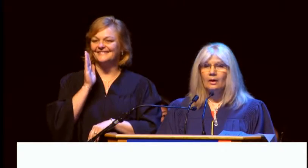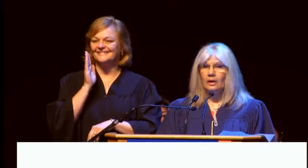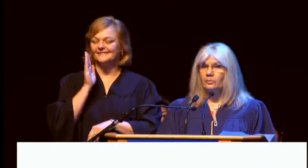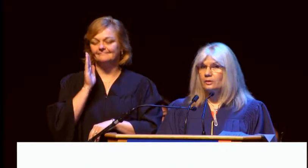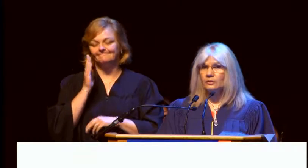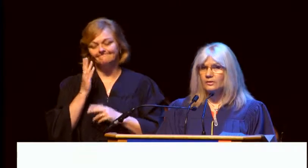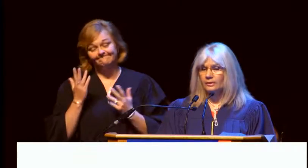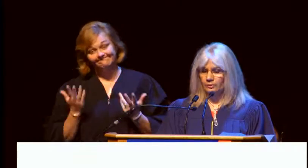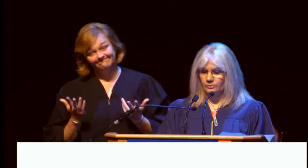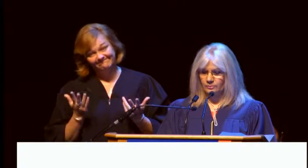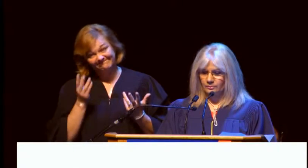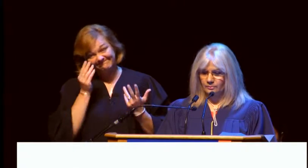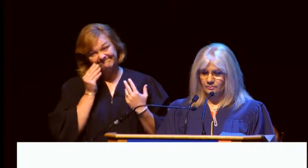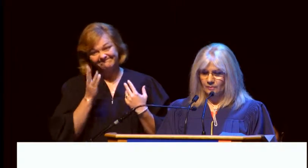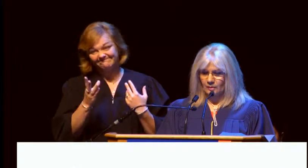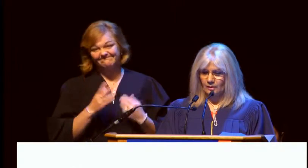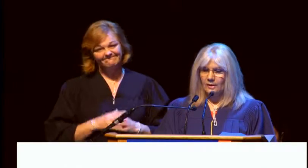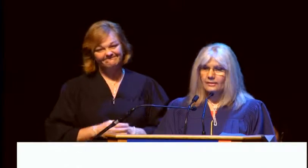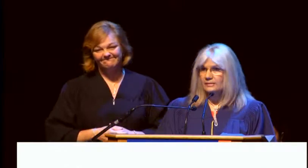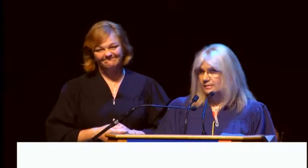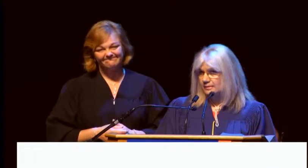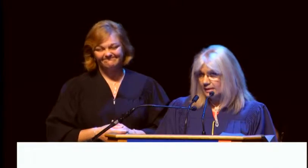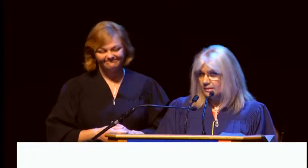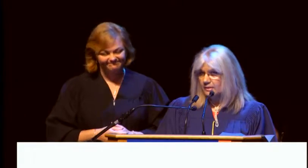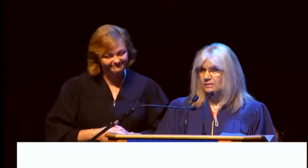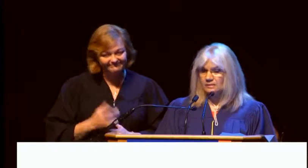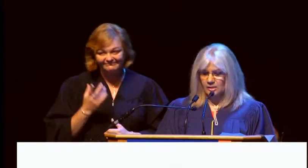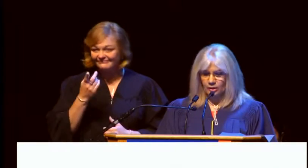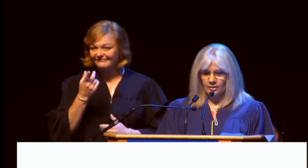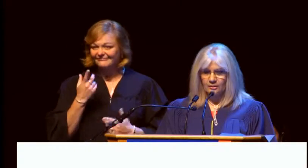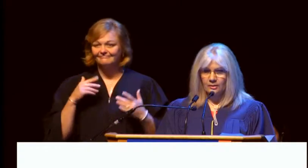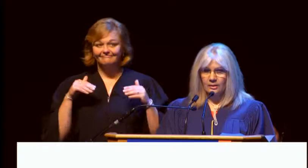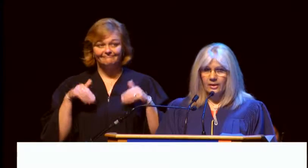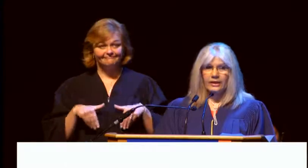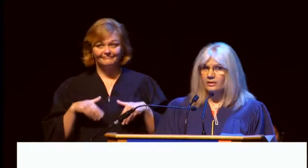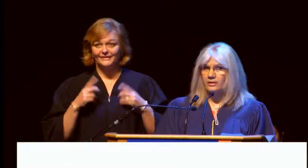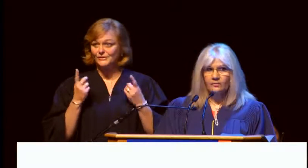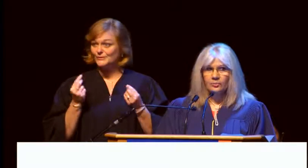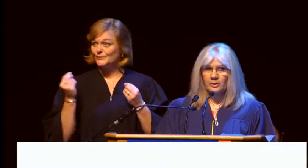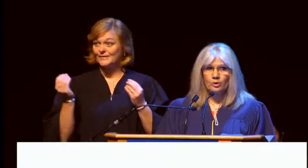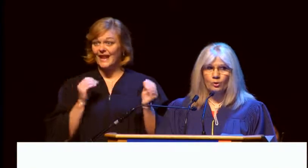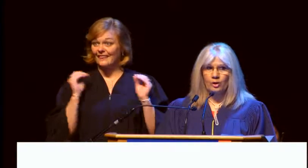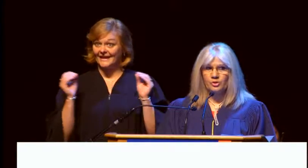I'M HERE TO TELL YOU, THAT STANDING STILL CAN NEVER BE YOUR OPTION.